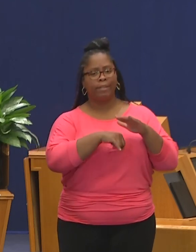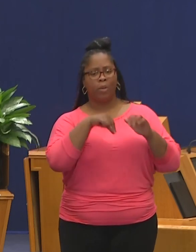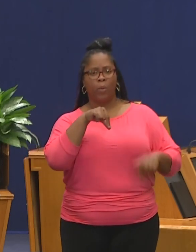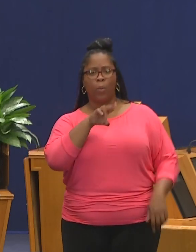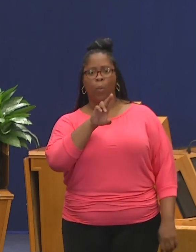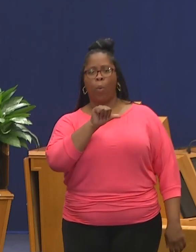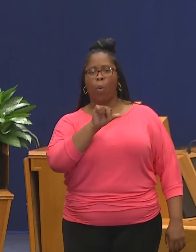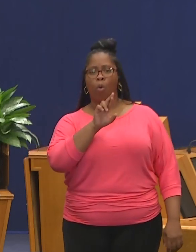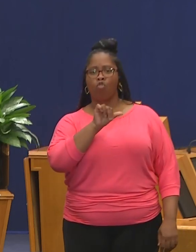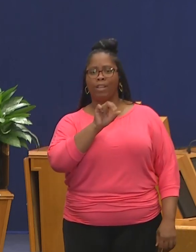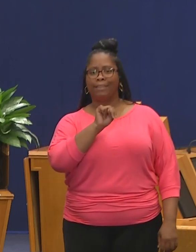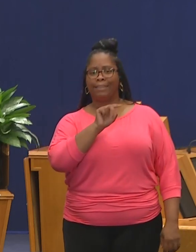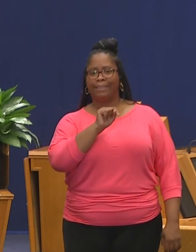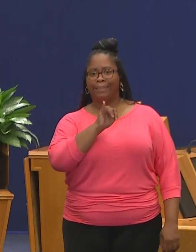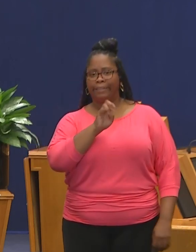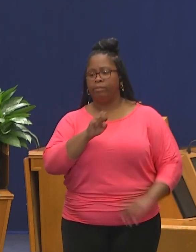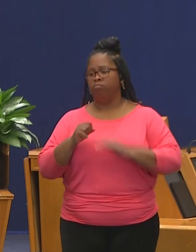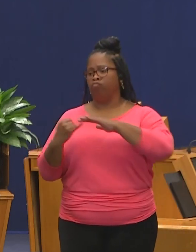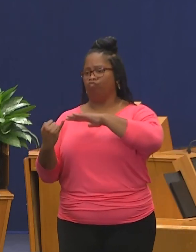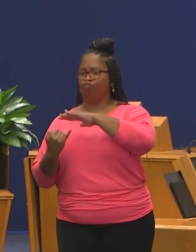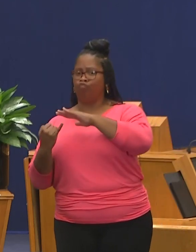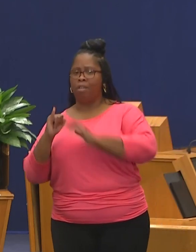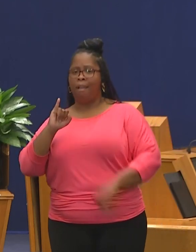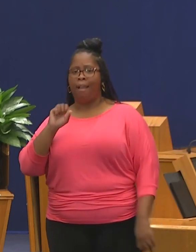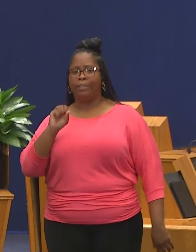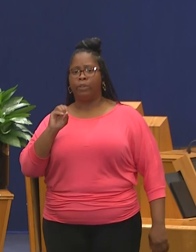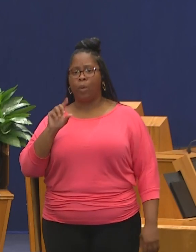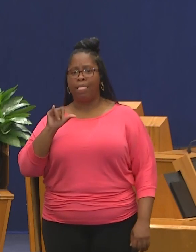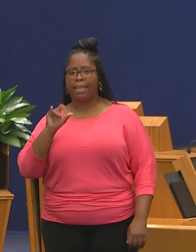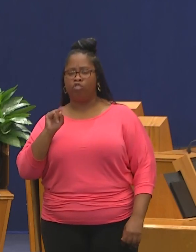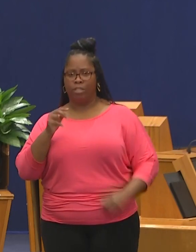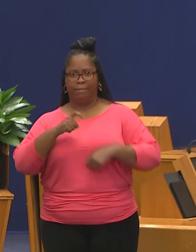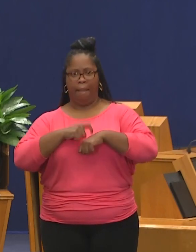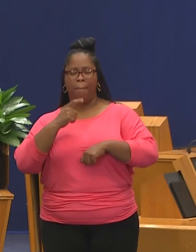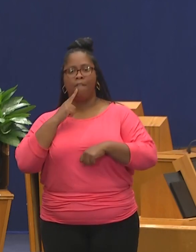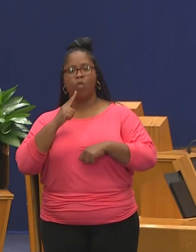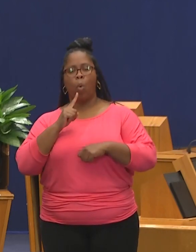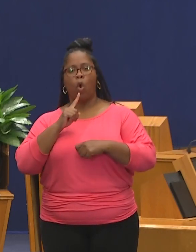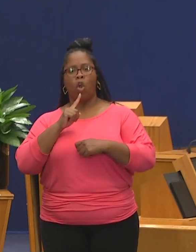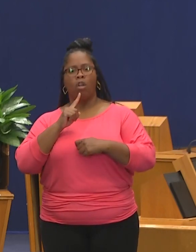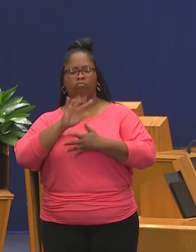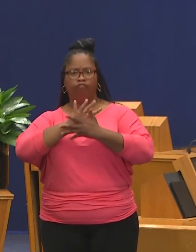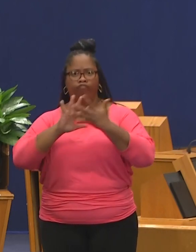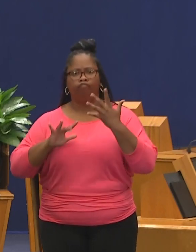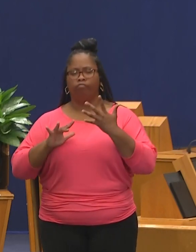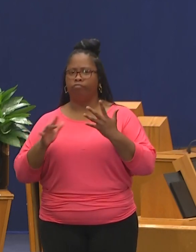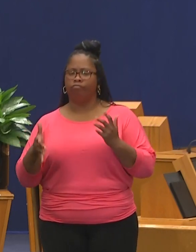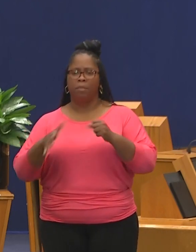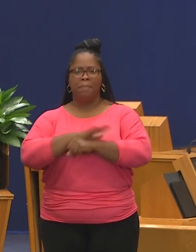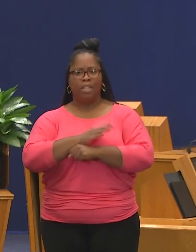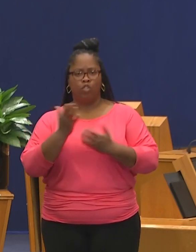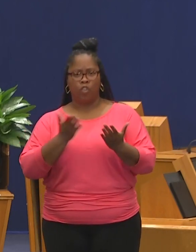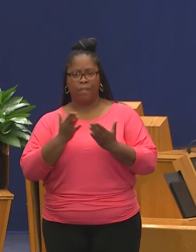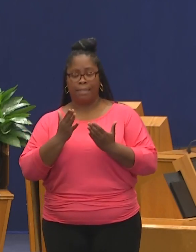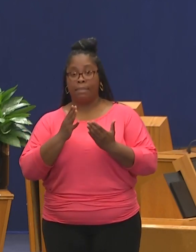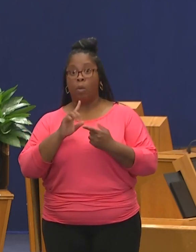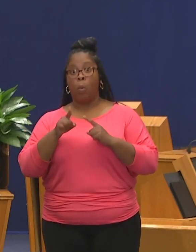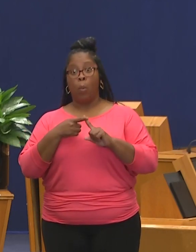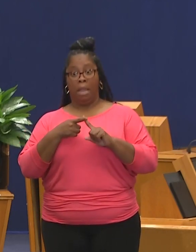THE QUARANTINE IN ISOLATION PERIOD OF TIME WITH THOSE WRAP-AROUND SUPPORTIVE SERVICES.